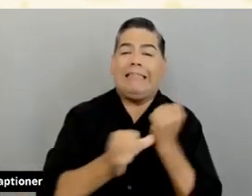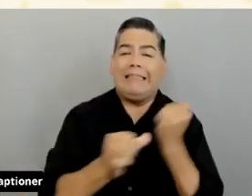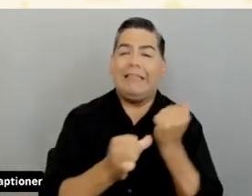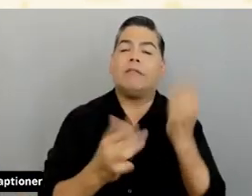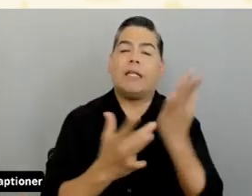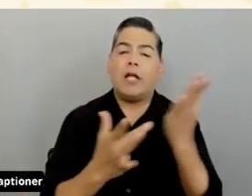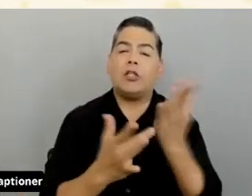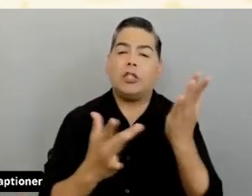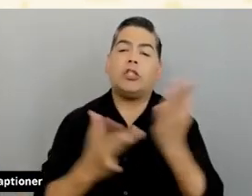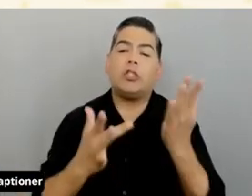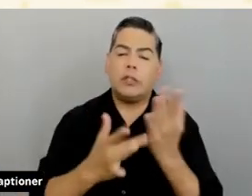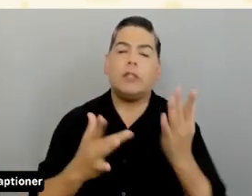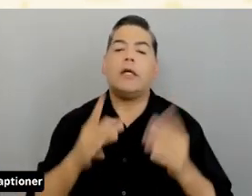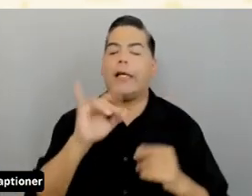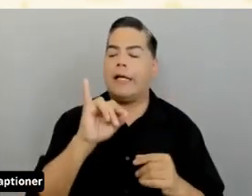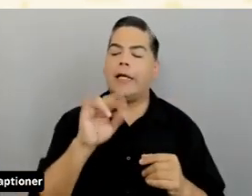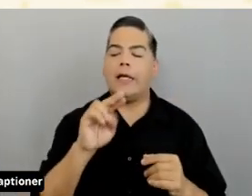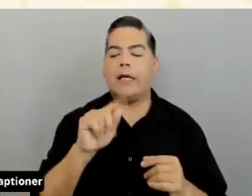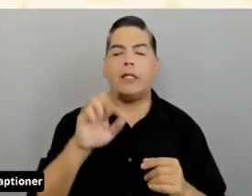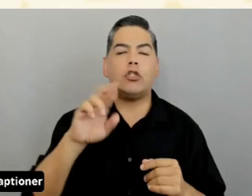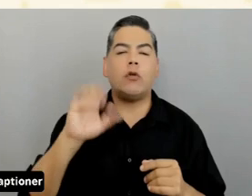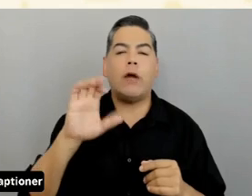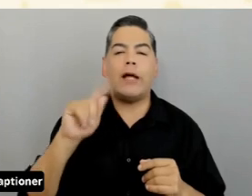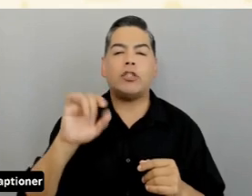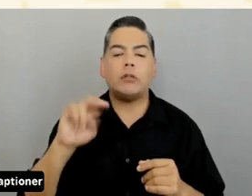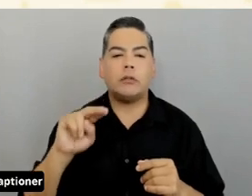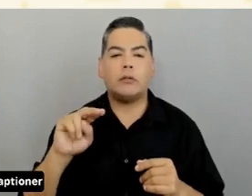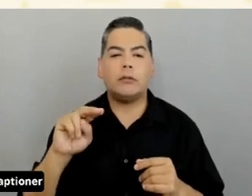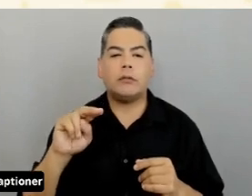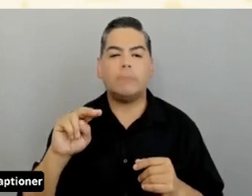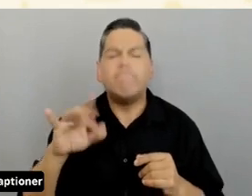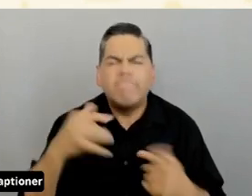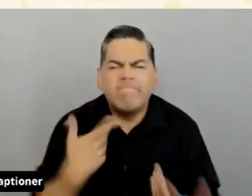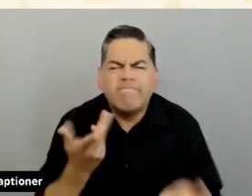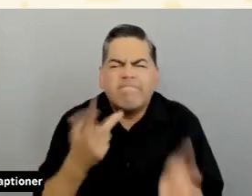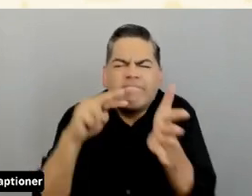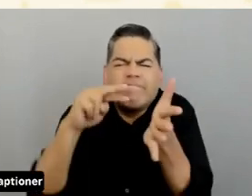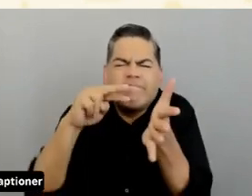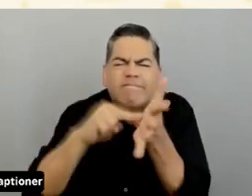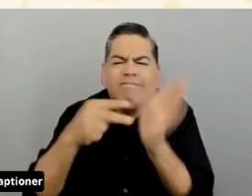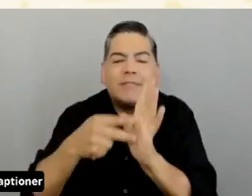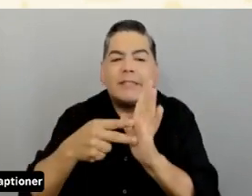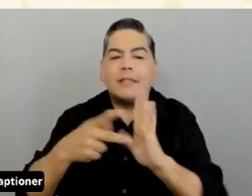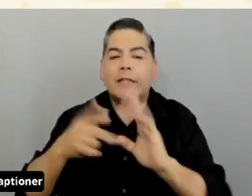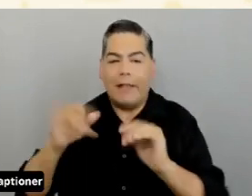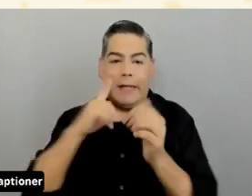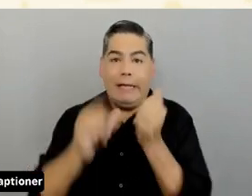So we need to be completely conscious about the use of assistive technology.